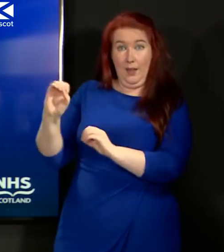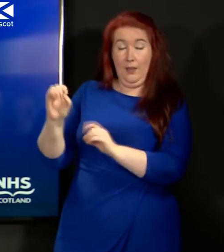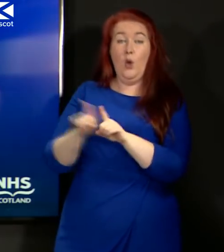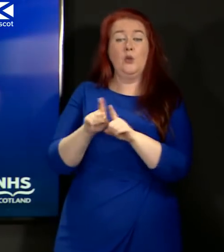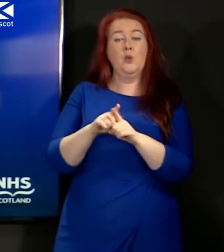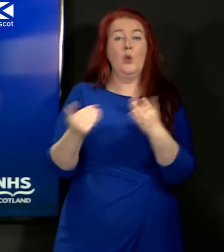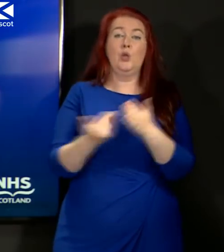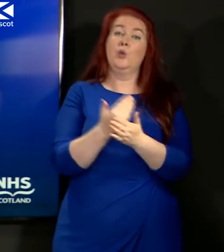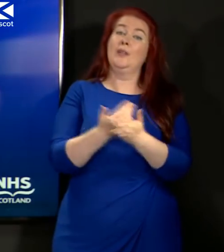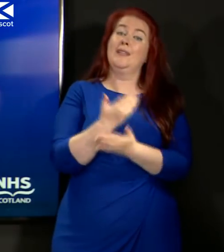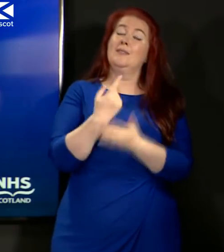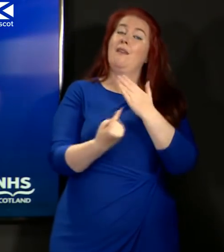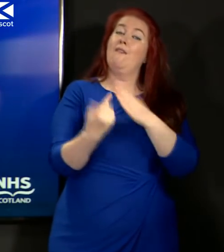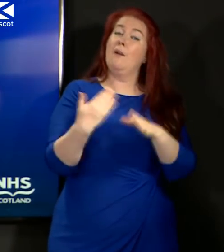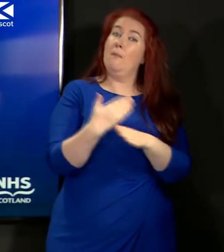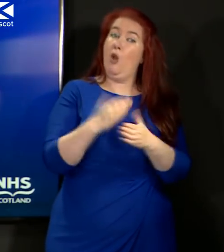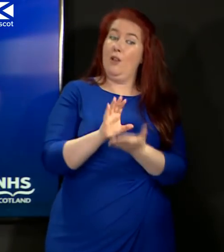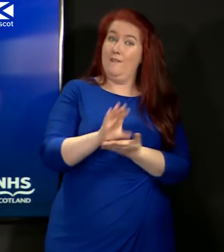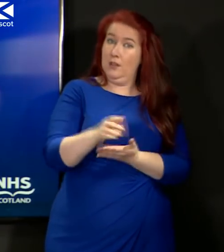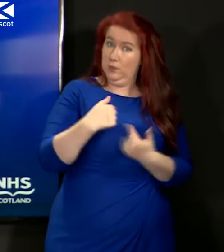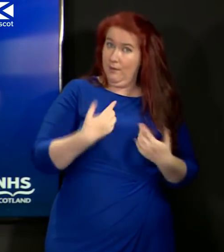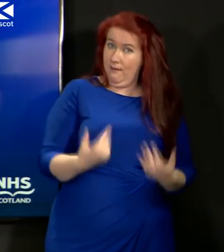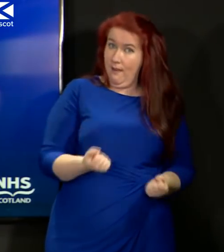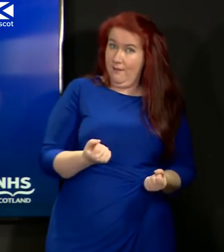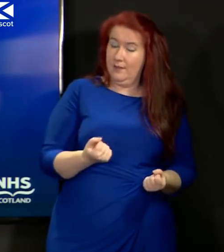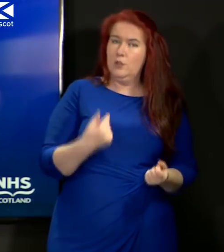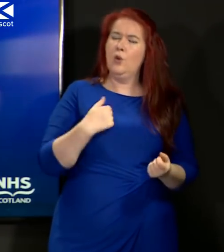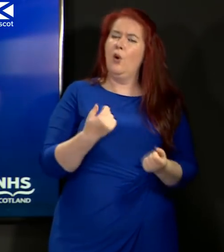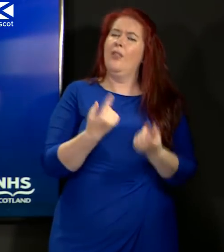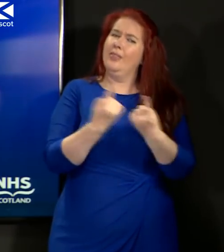So there are things that we can do that is about supporting business in the response